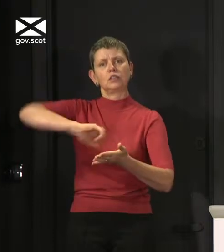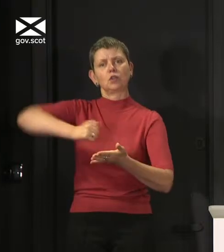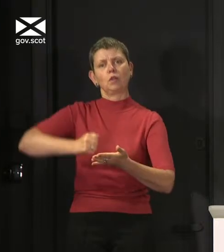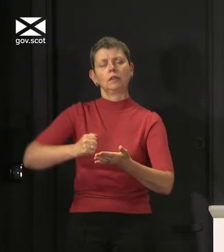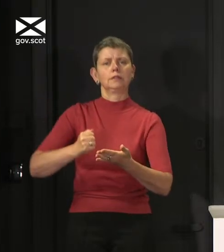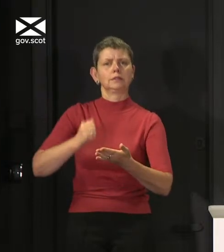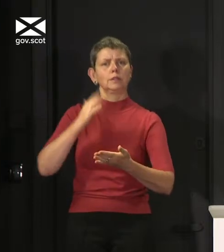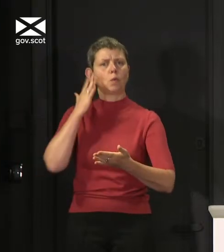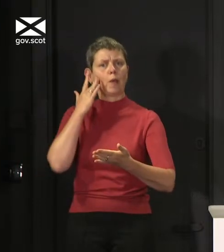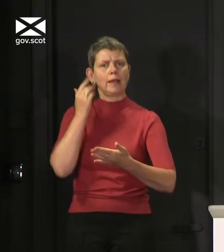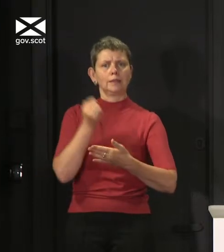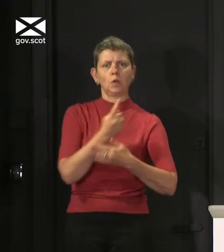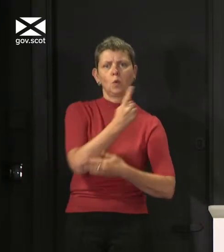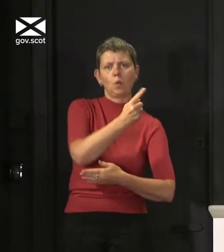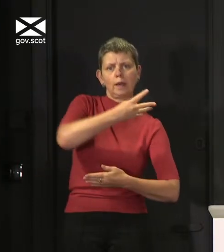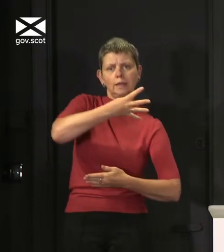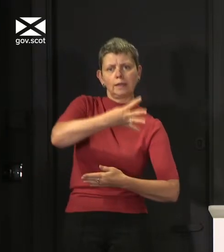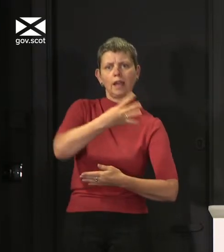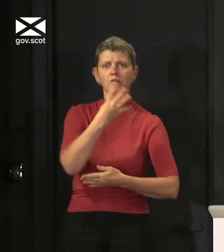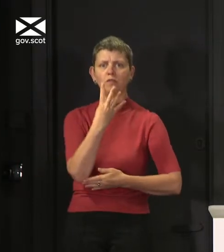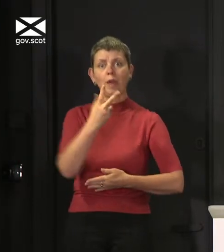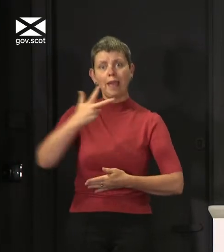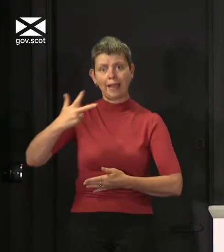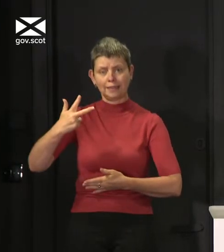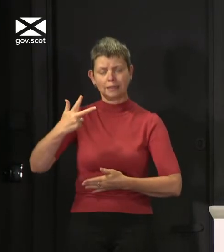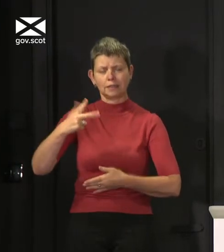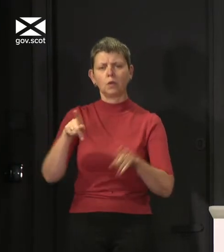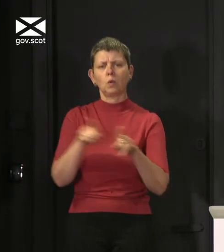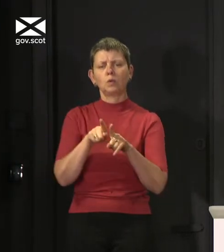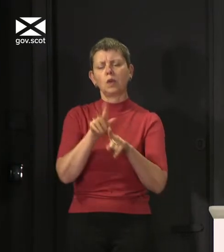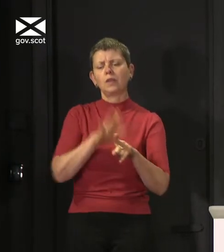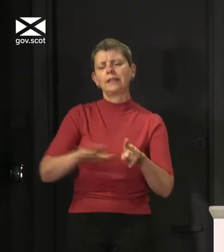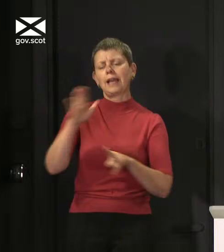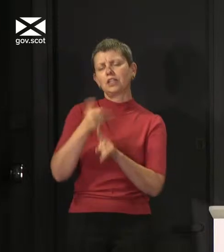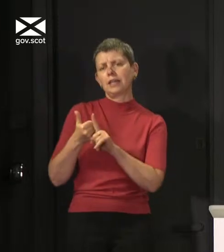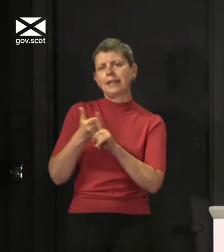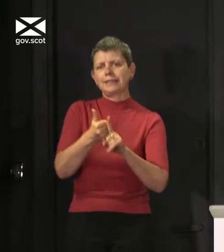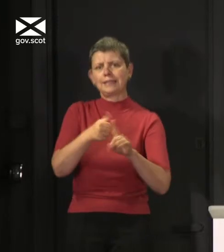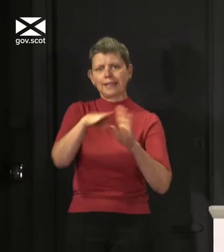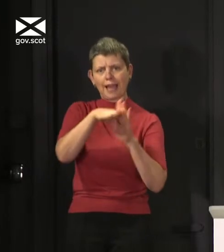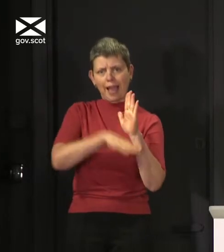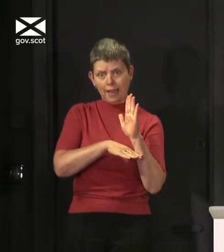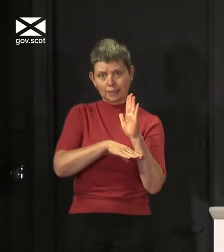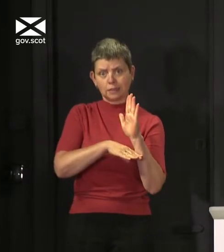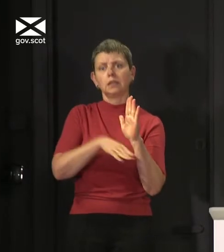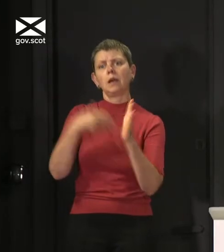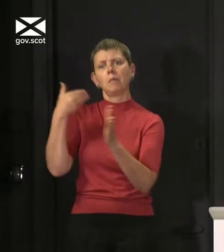year, the National Assistance Act - which laid the foundations for social care in this country - was also passed.